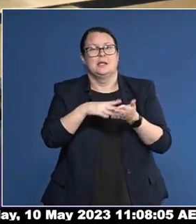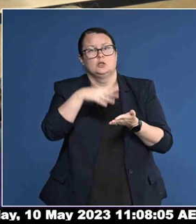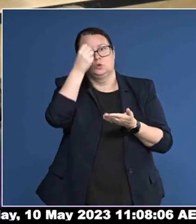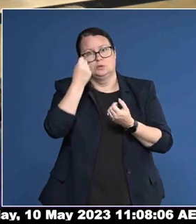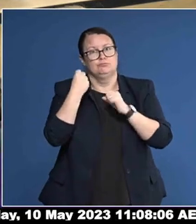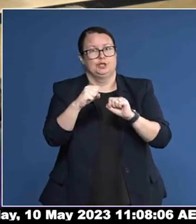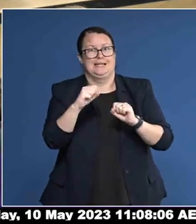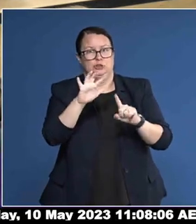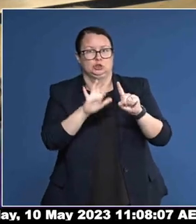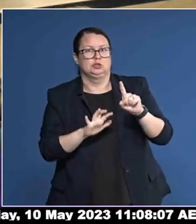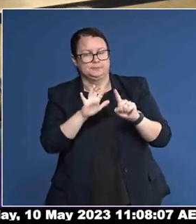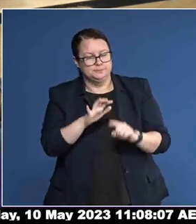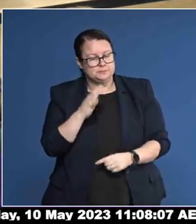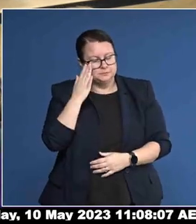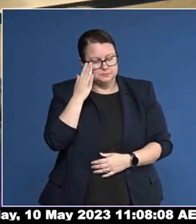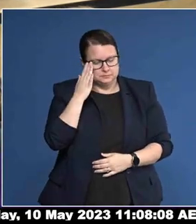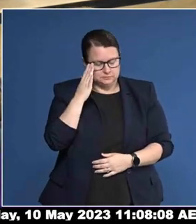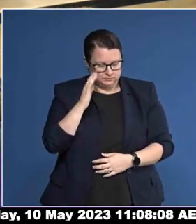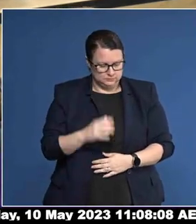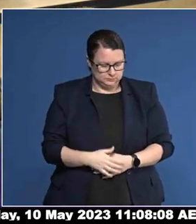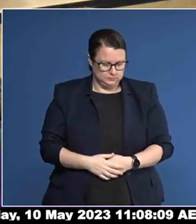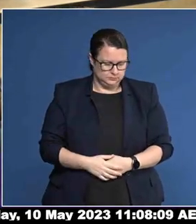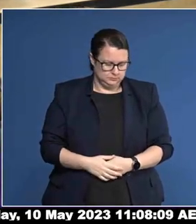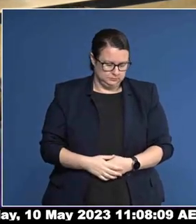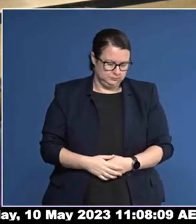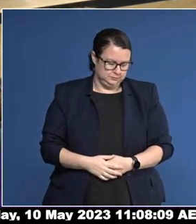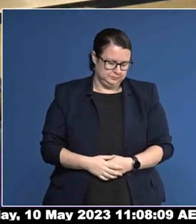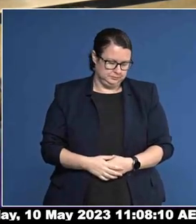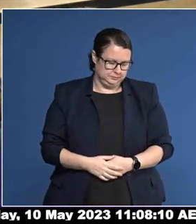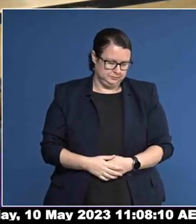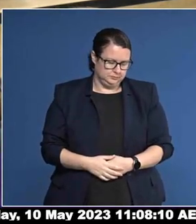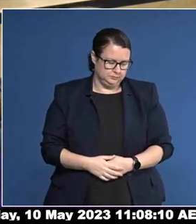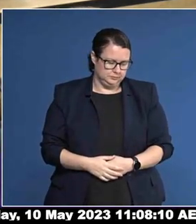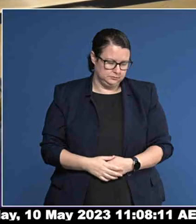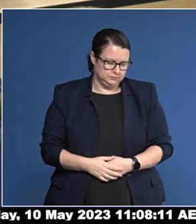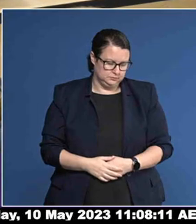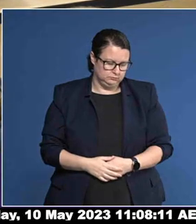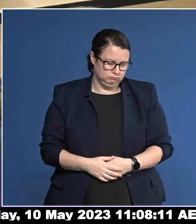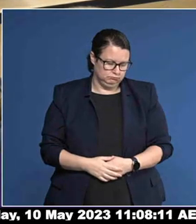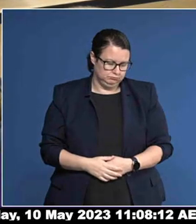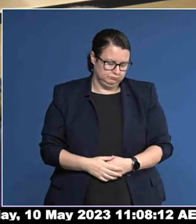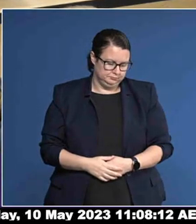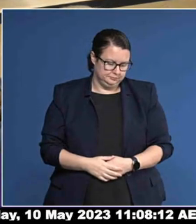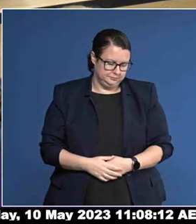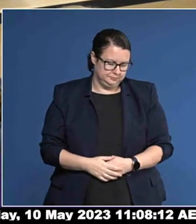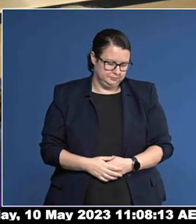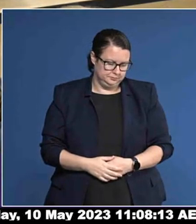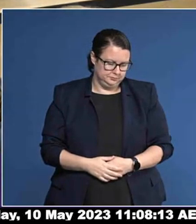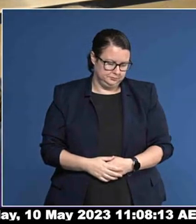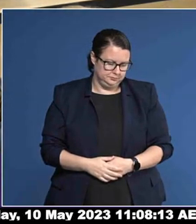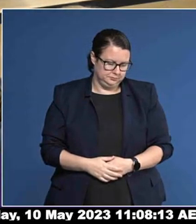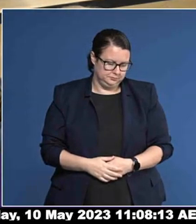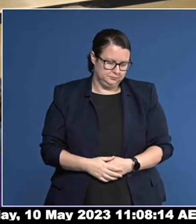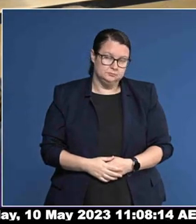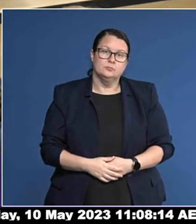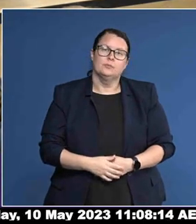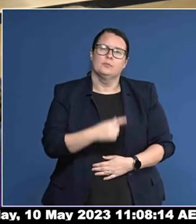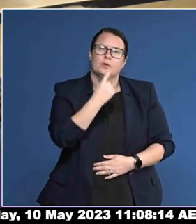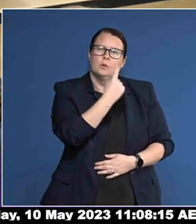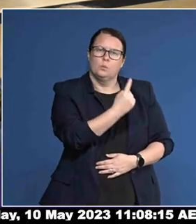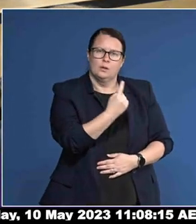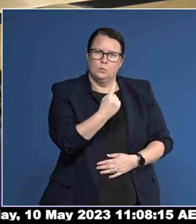You refer to what was required to submit a Student Protection Report as at